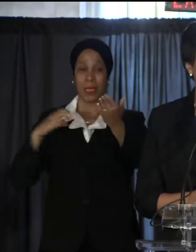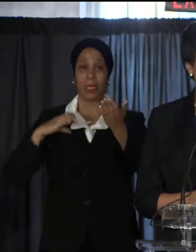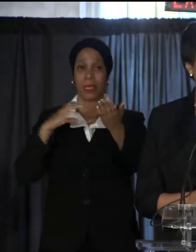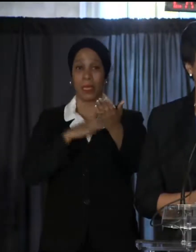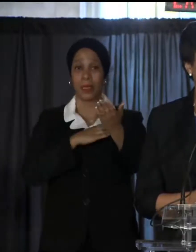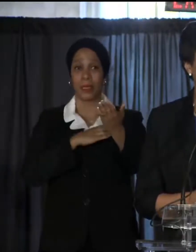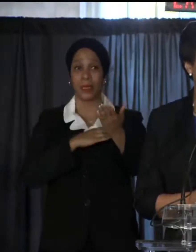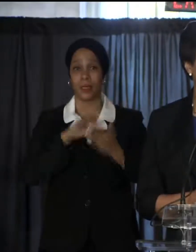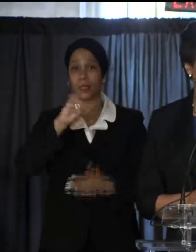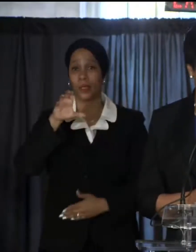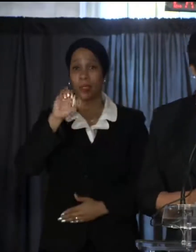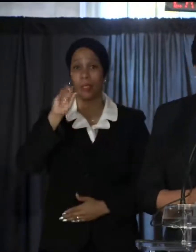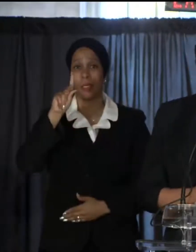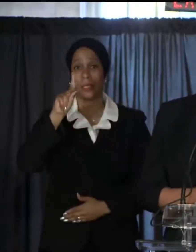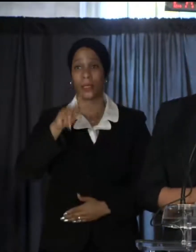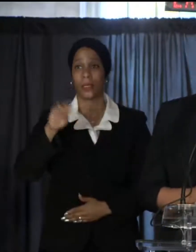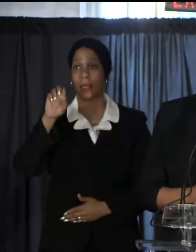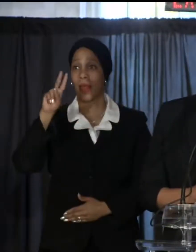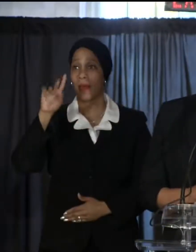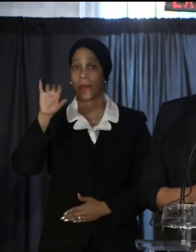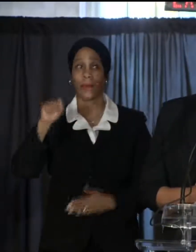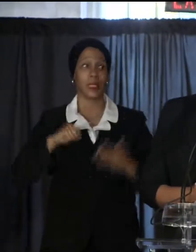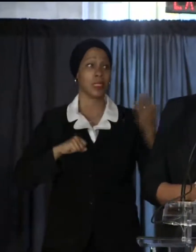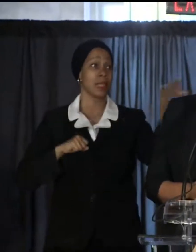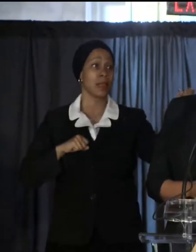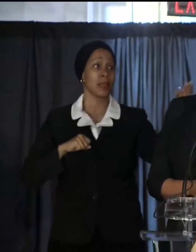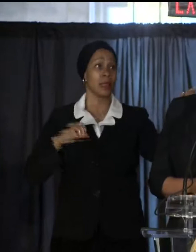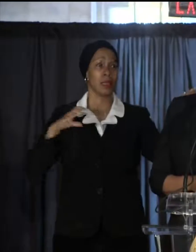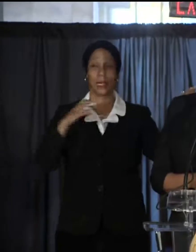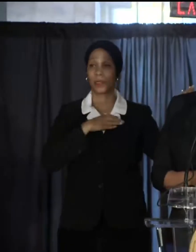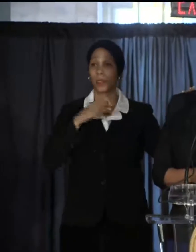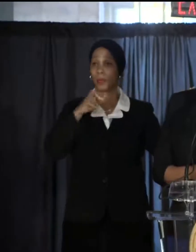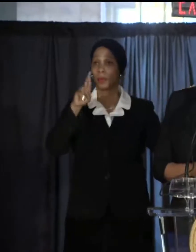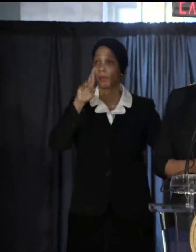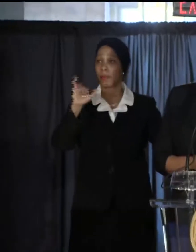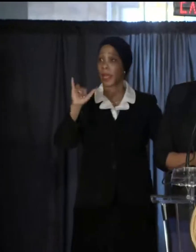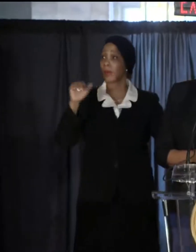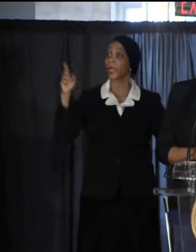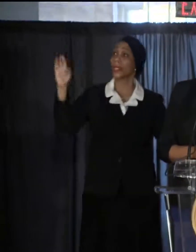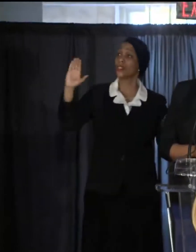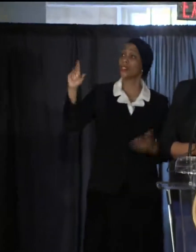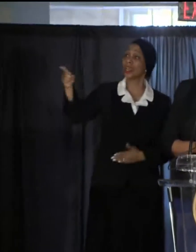COUNCILMEMBER JACK EVANS RIGHT HERE. COUNCILWOMAN MARY CHEH.